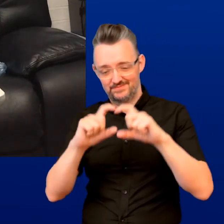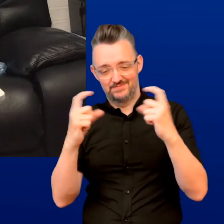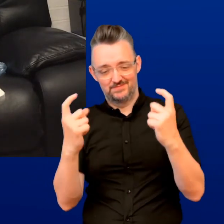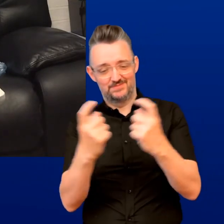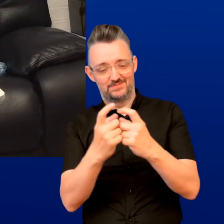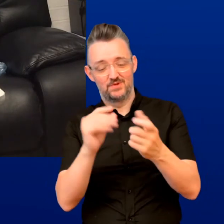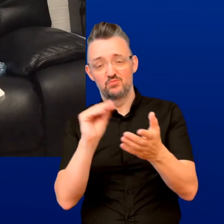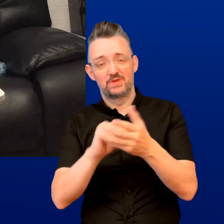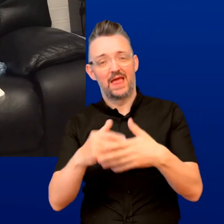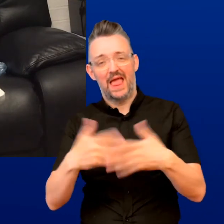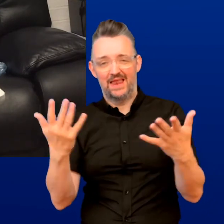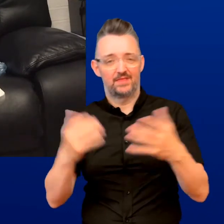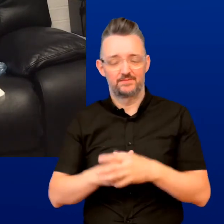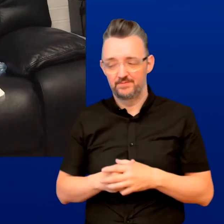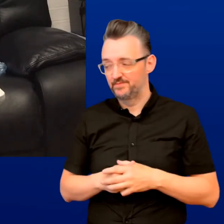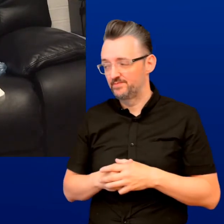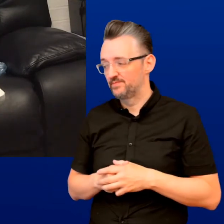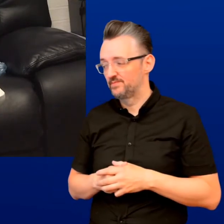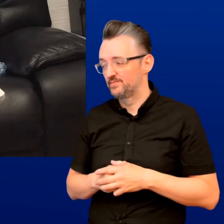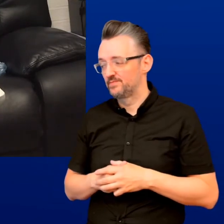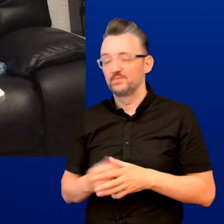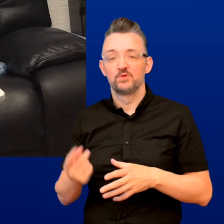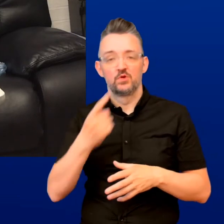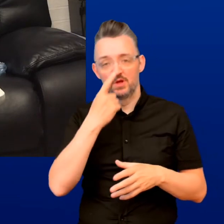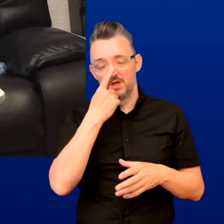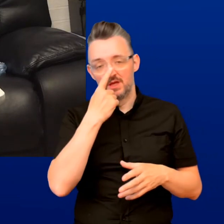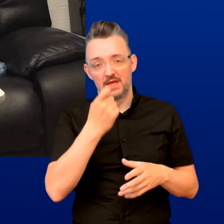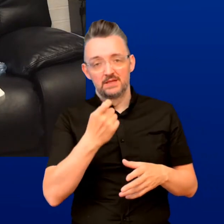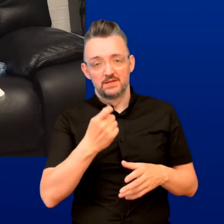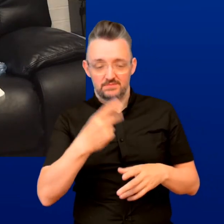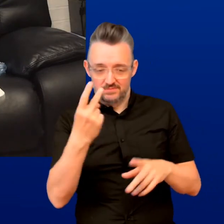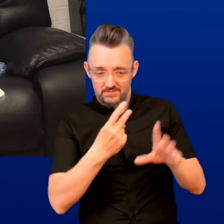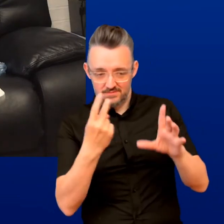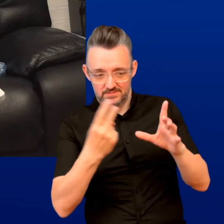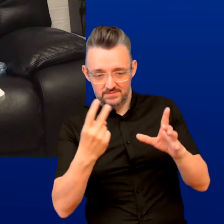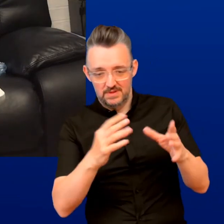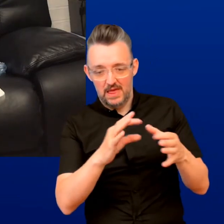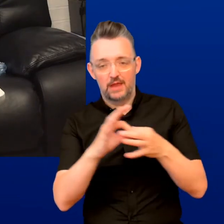bowls. You can do a design that's related to hobbies; for